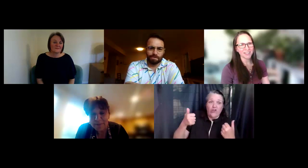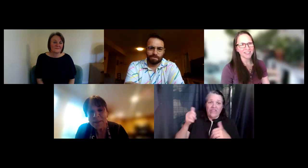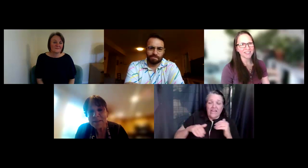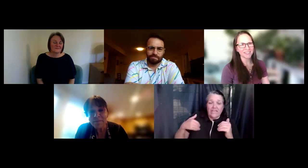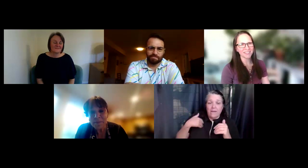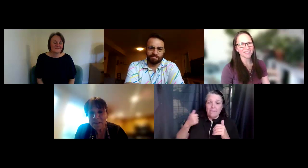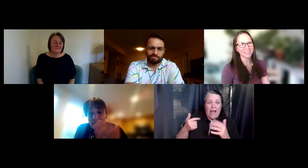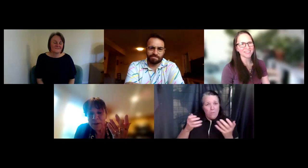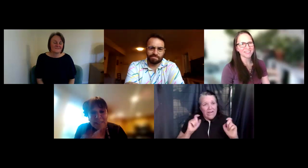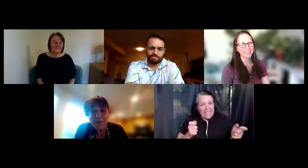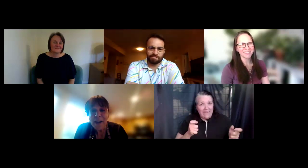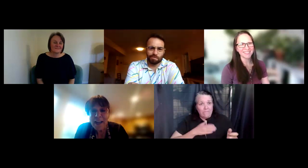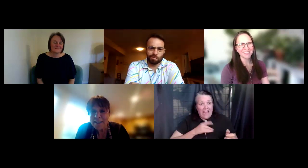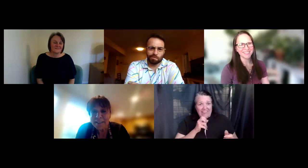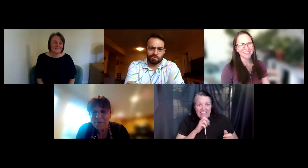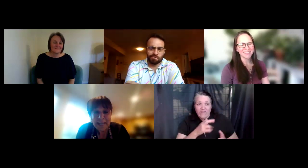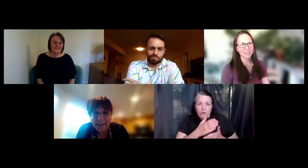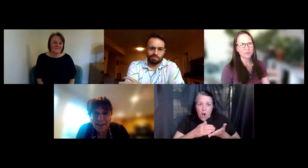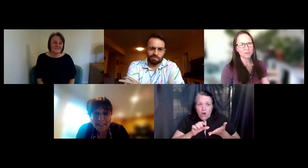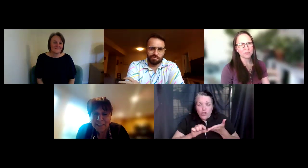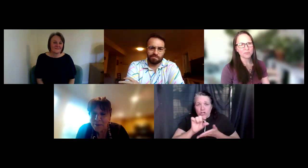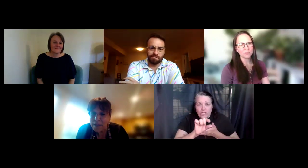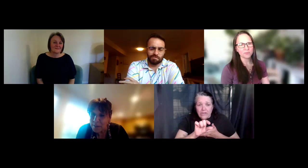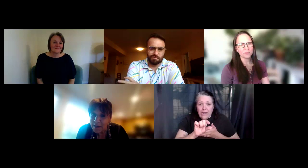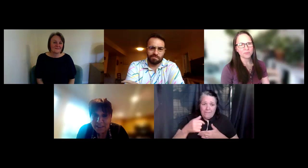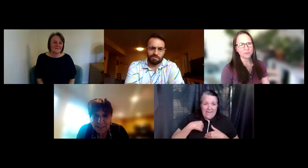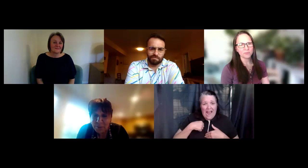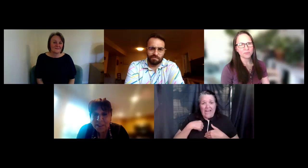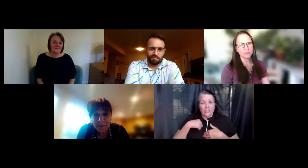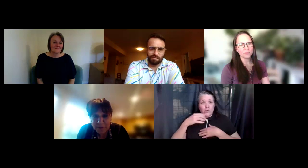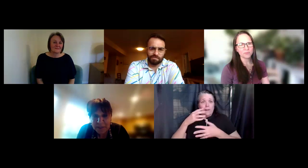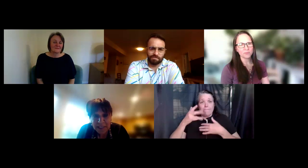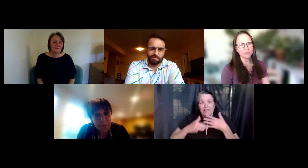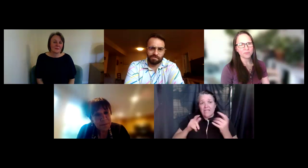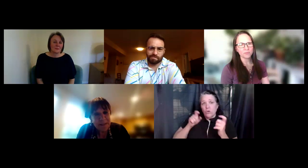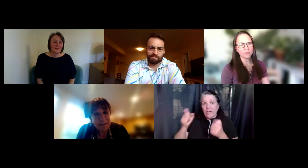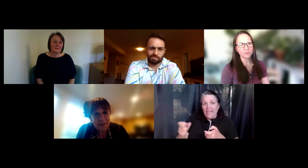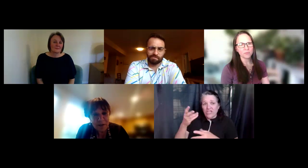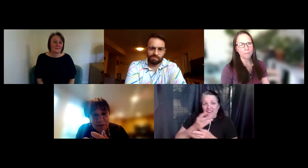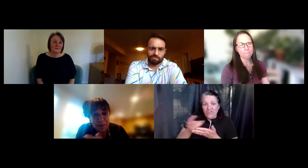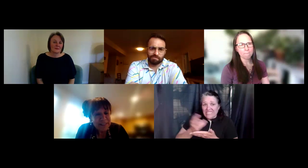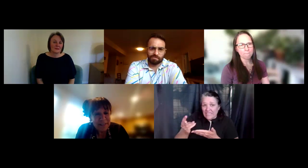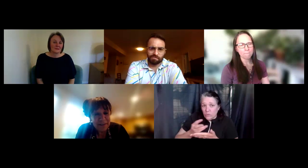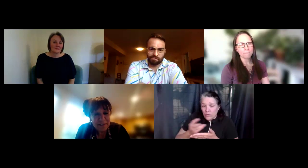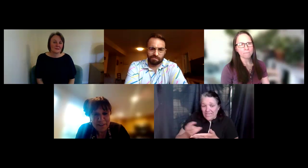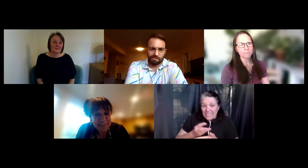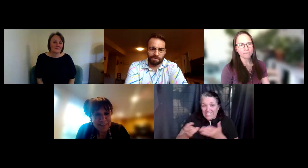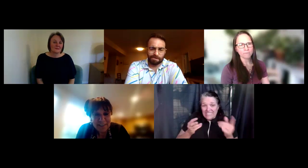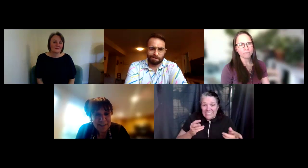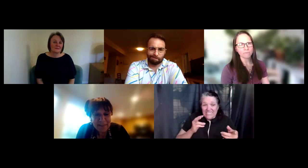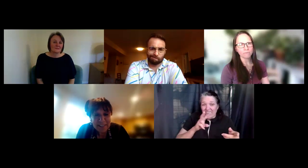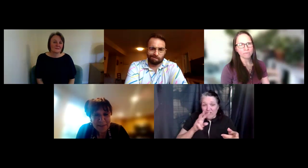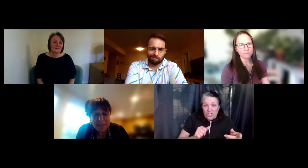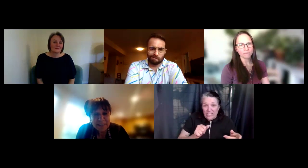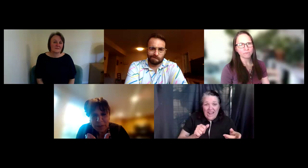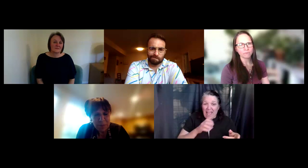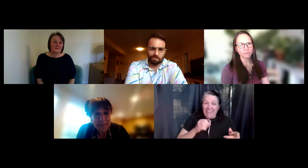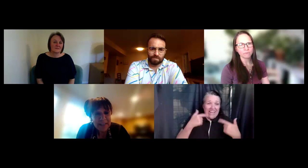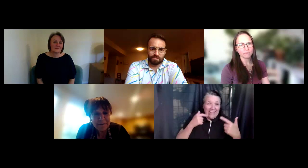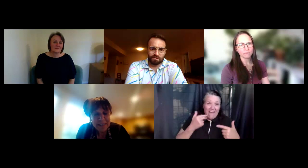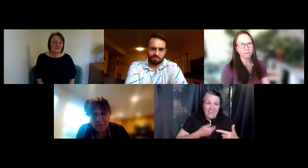it. But my husband and I actually do date nights to donate blood every six weeks faithfully. Though, INOVA Blood Center just blasted us